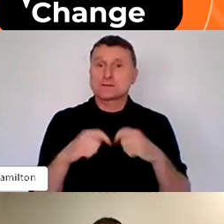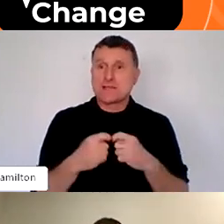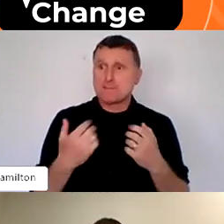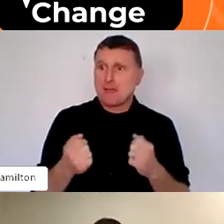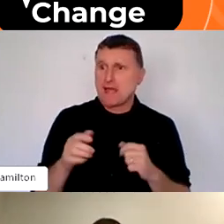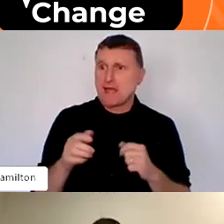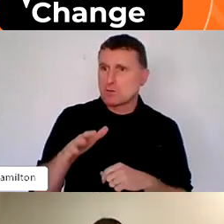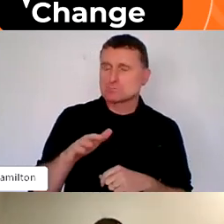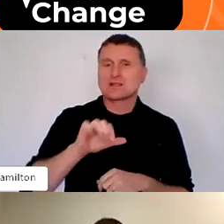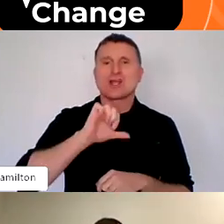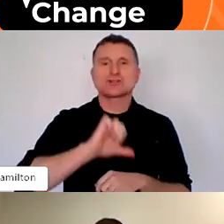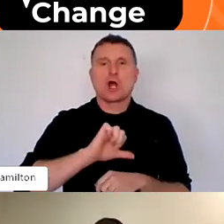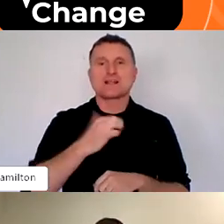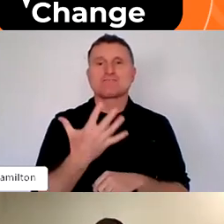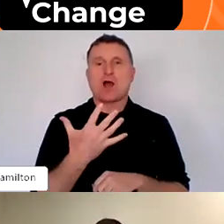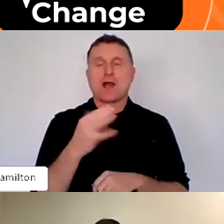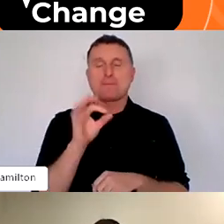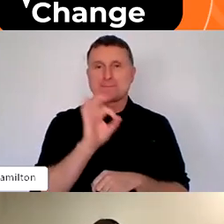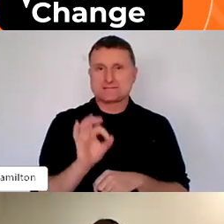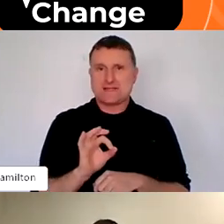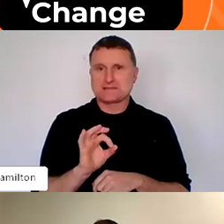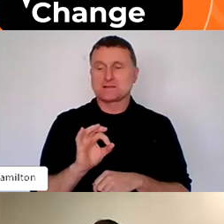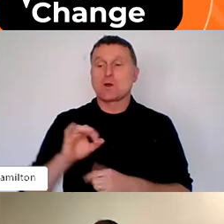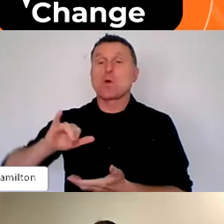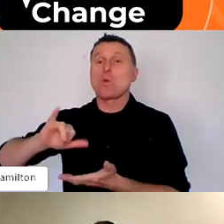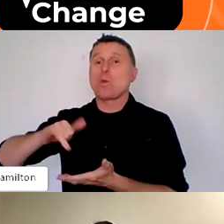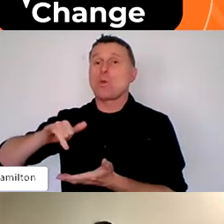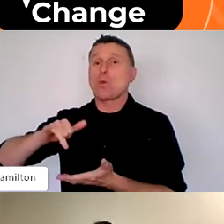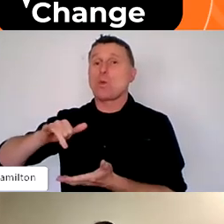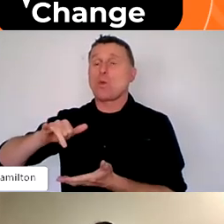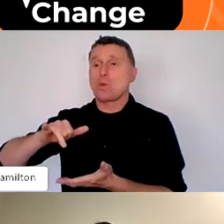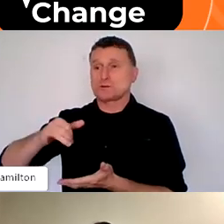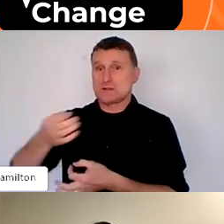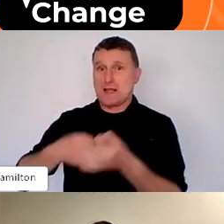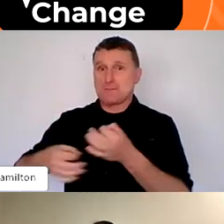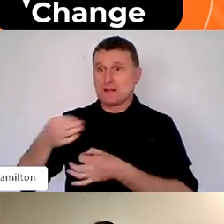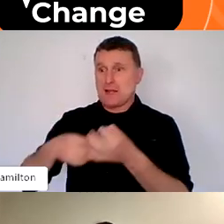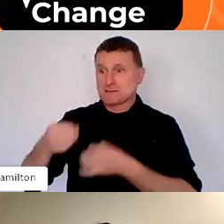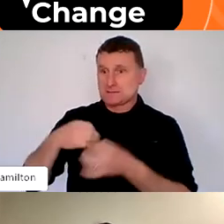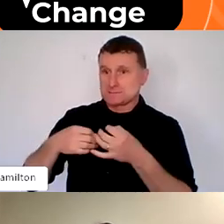95% of the ORS applications that we will submit for children are